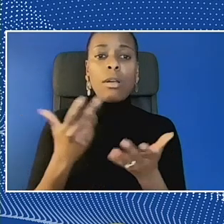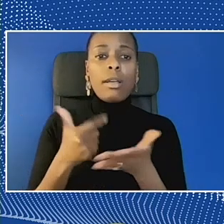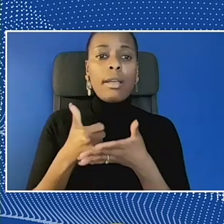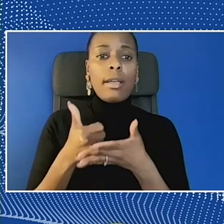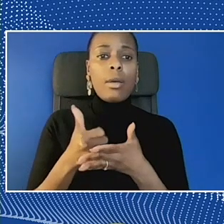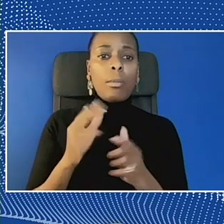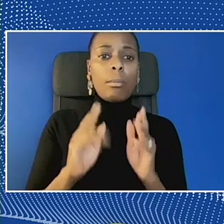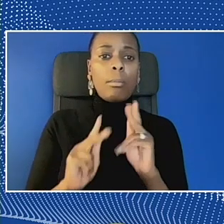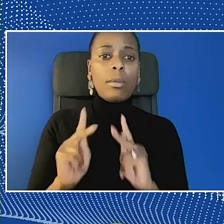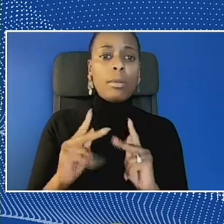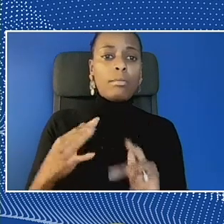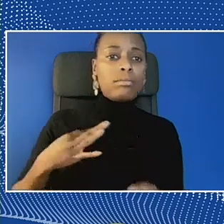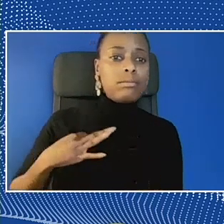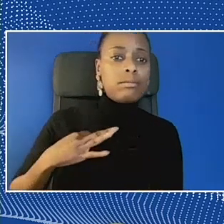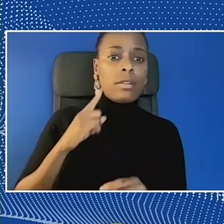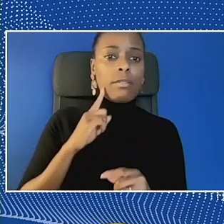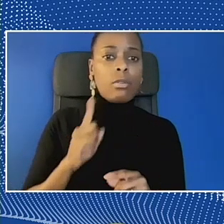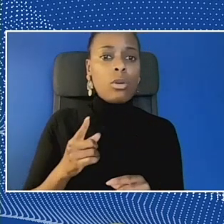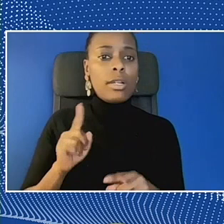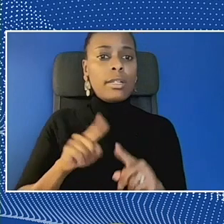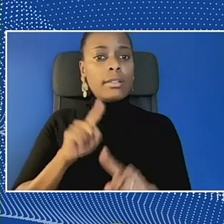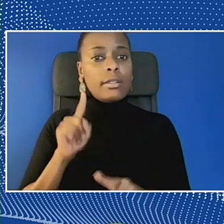various benefits from a Governmental